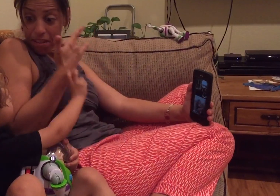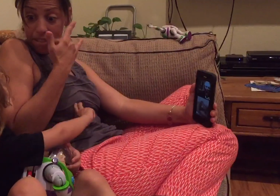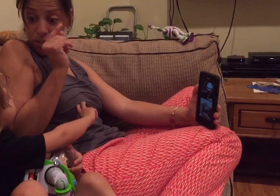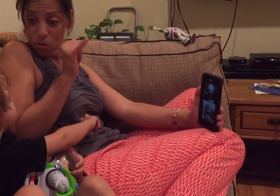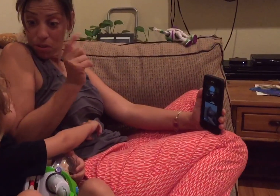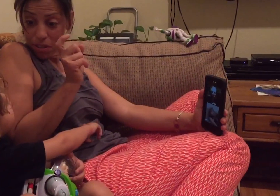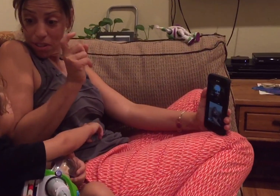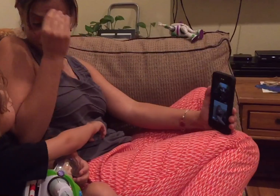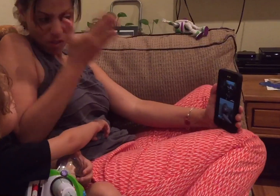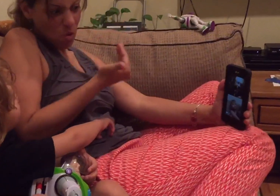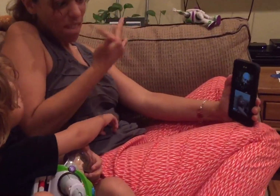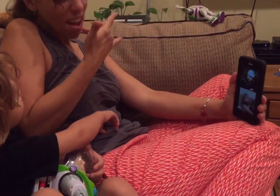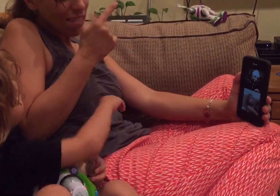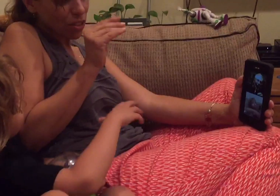Is that your new favorite toy? Tell grandpa about your new favorite toy!